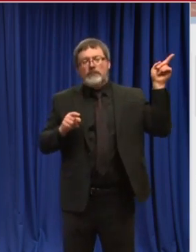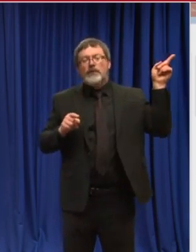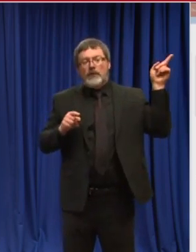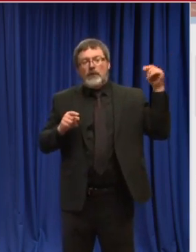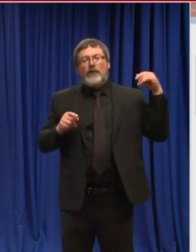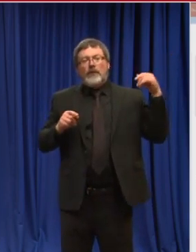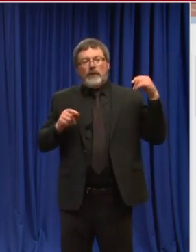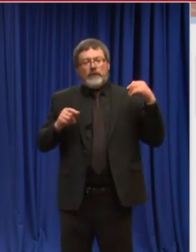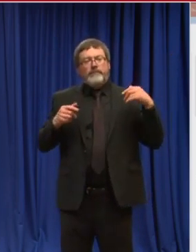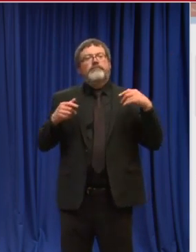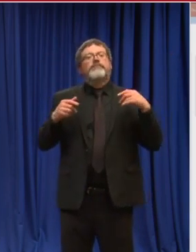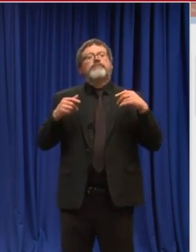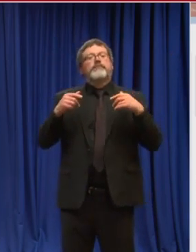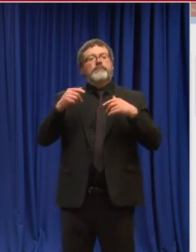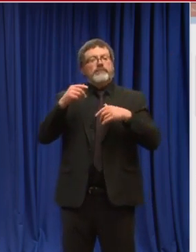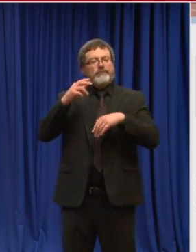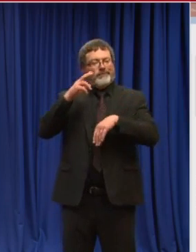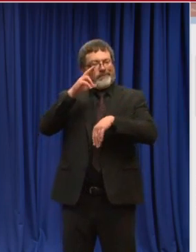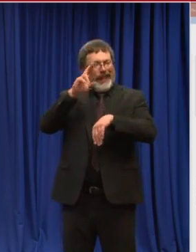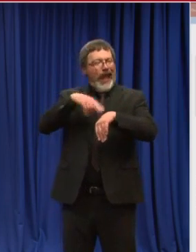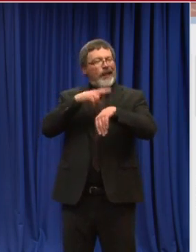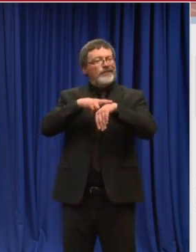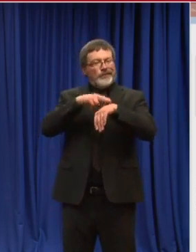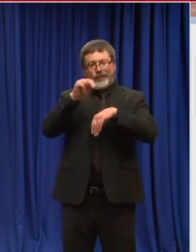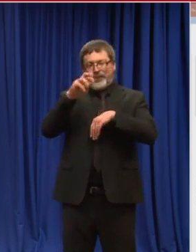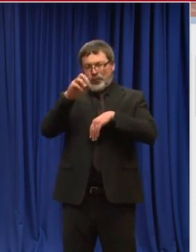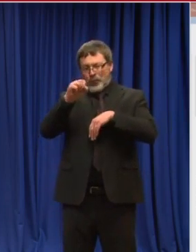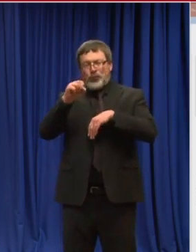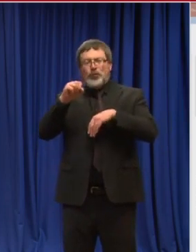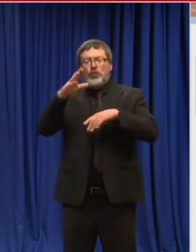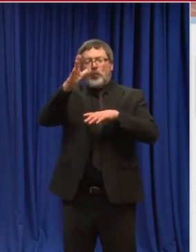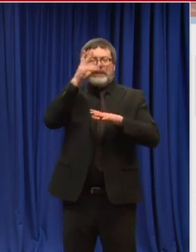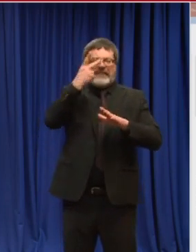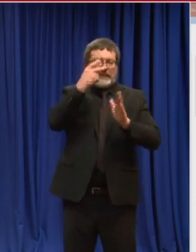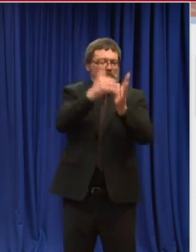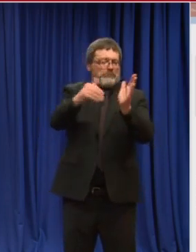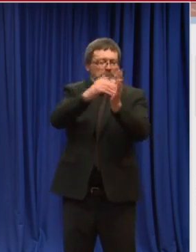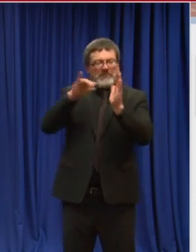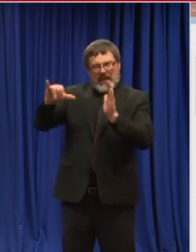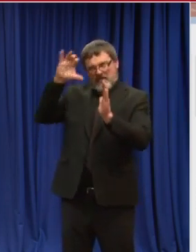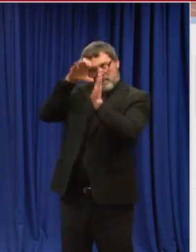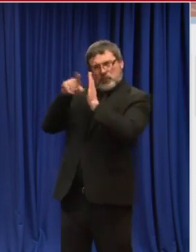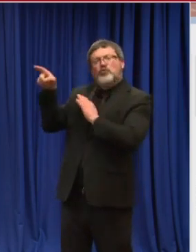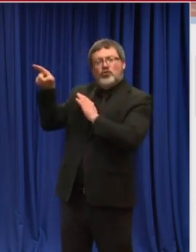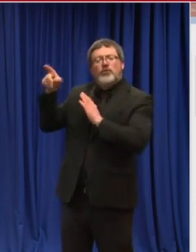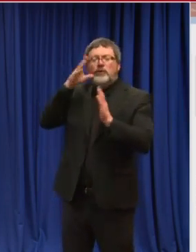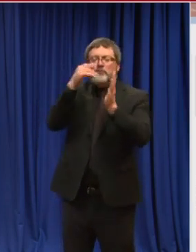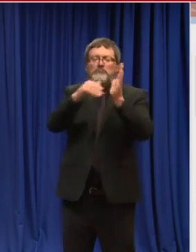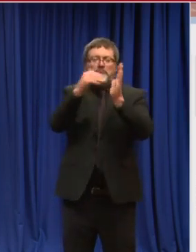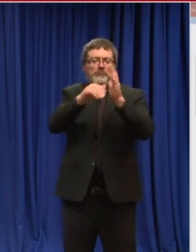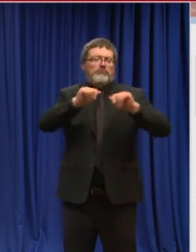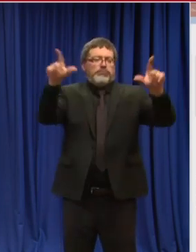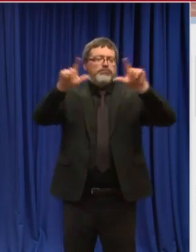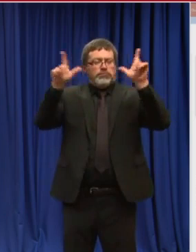THIS IS A MODEL THAT HAS BEEN TALKED ABOUT FREQUENTLY IN THE NATIONAL MEDIA AS WELL AS MORE LOCALLY.